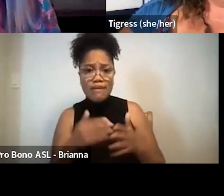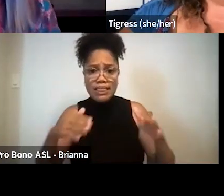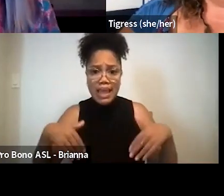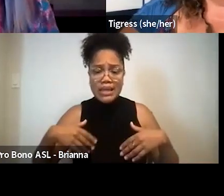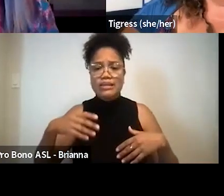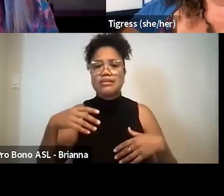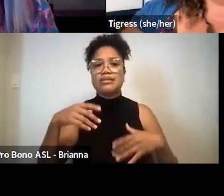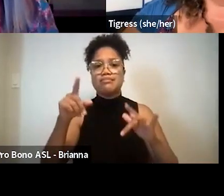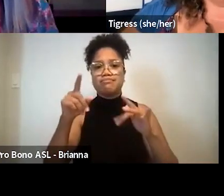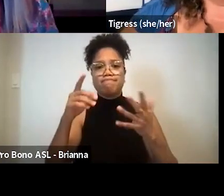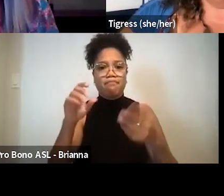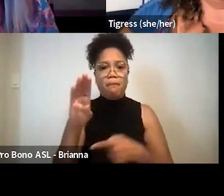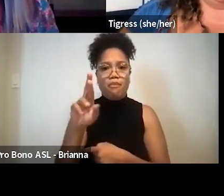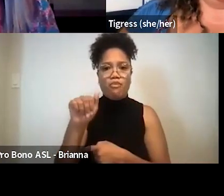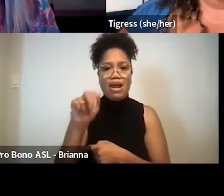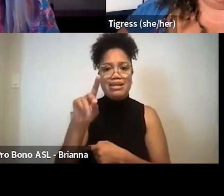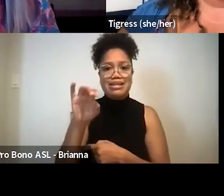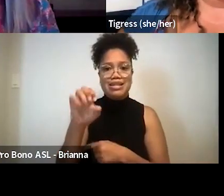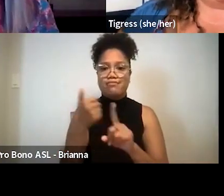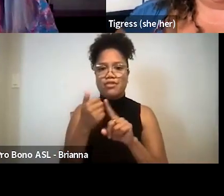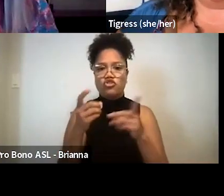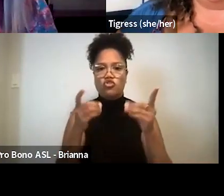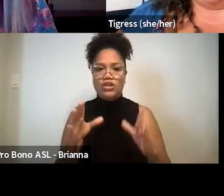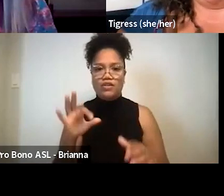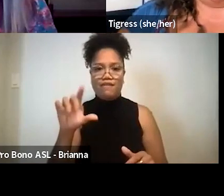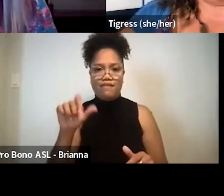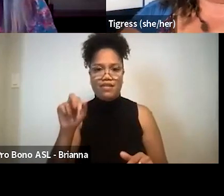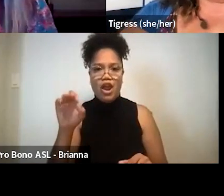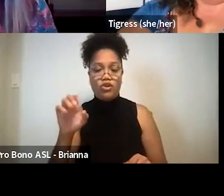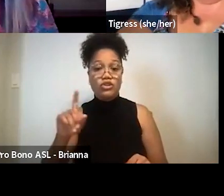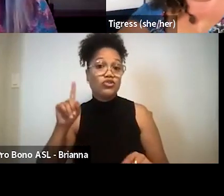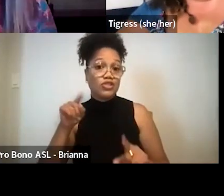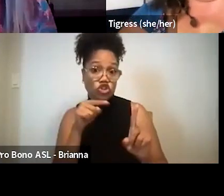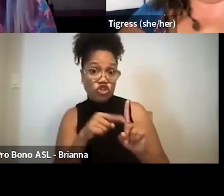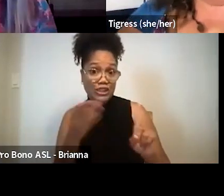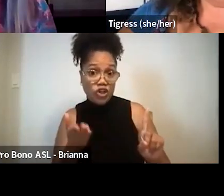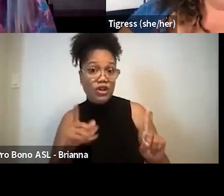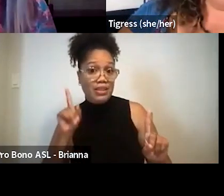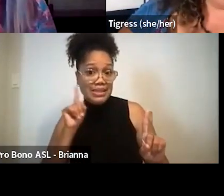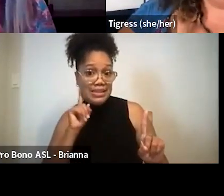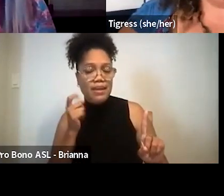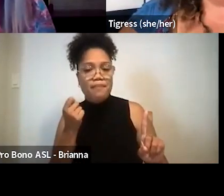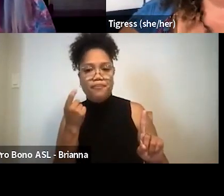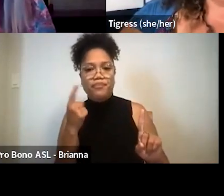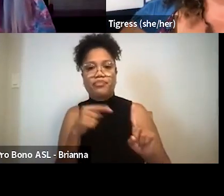Brandi Sullivan, the director of FLARE, is listening and will be available for questions later. But is is going to is in transit right now.